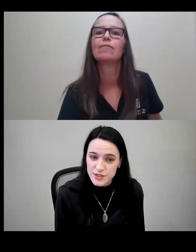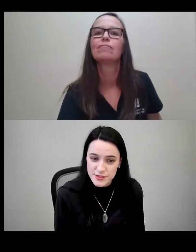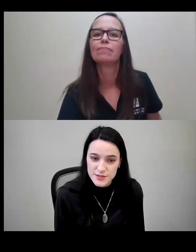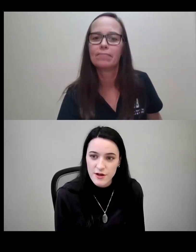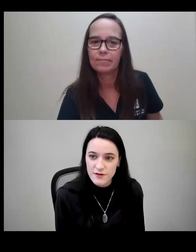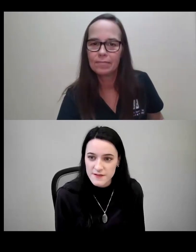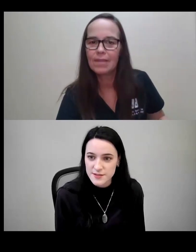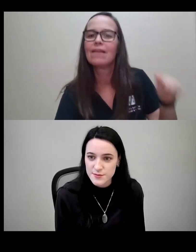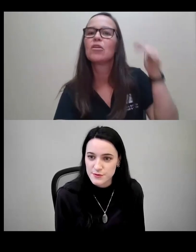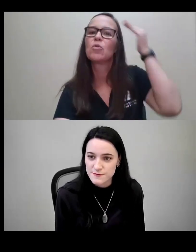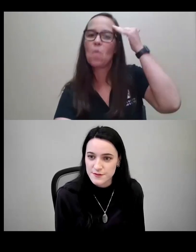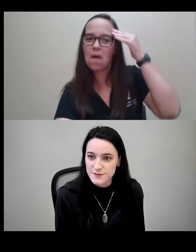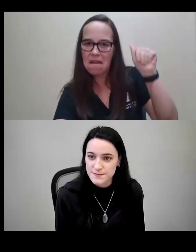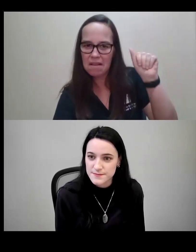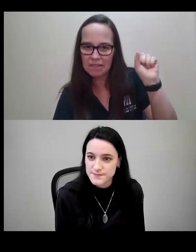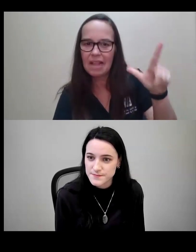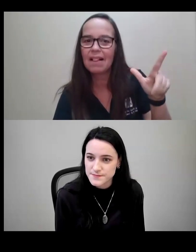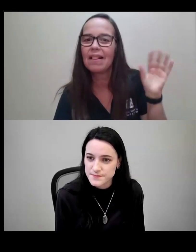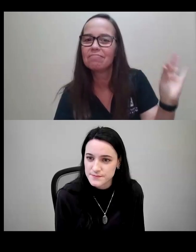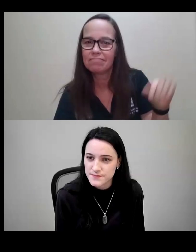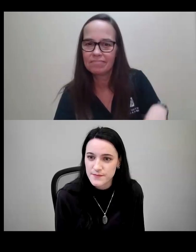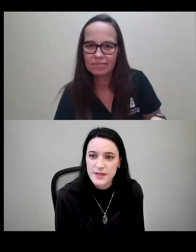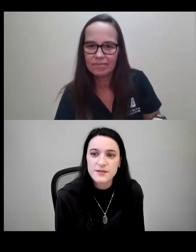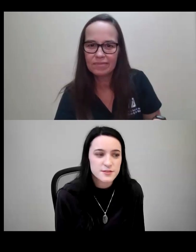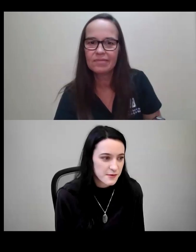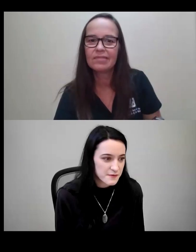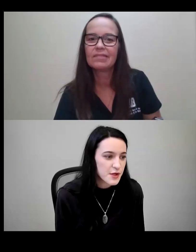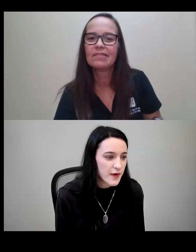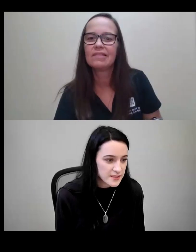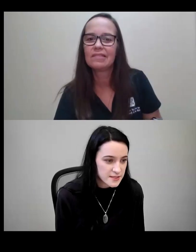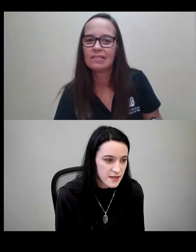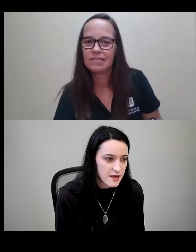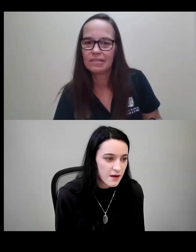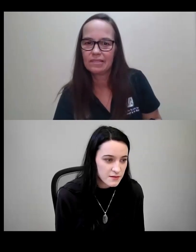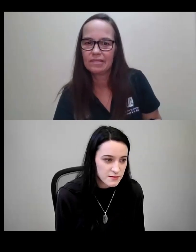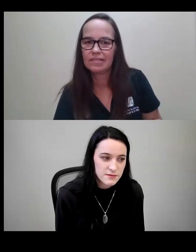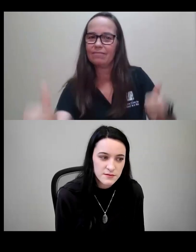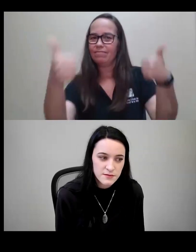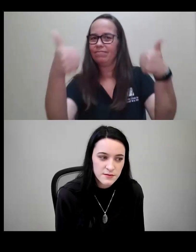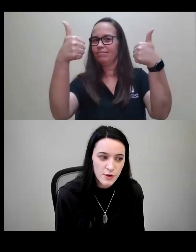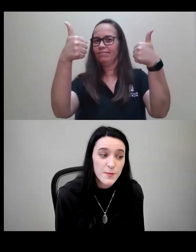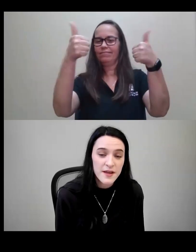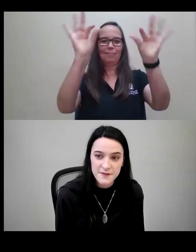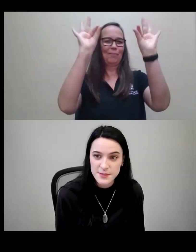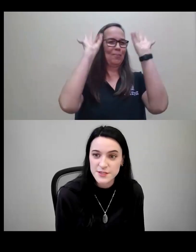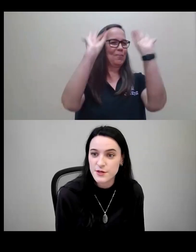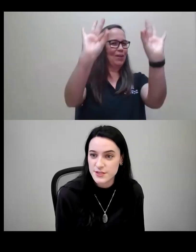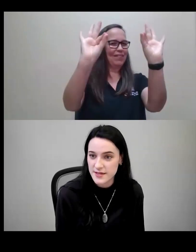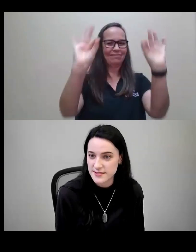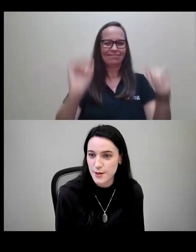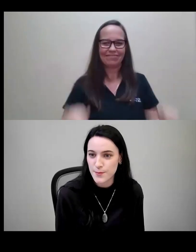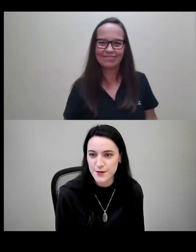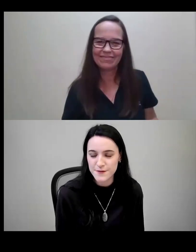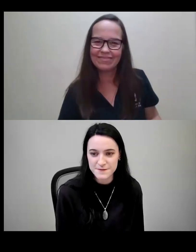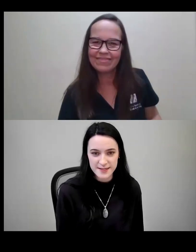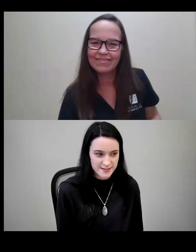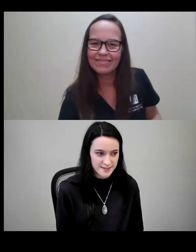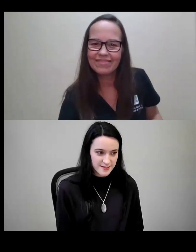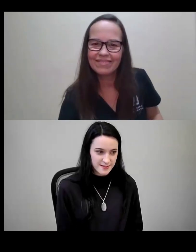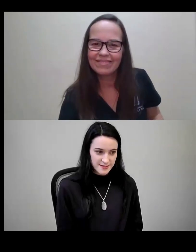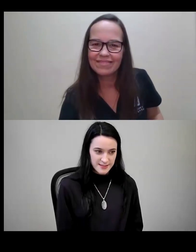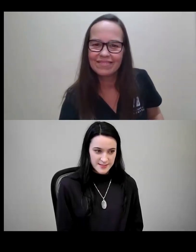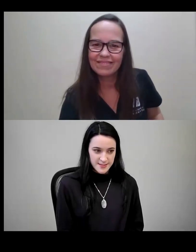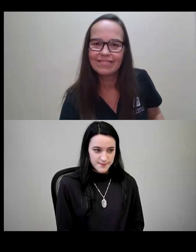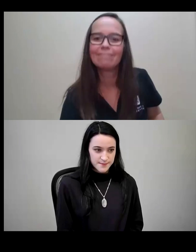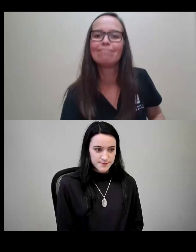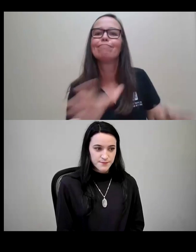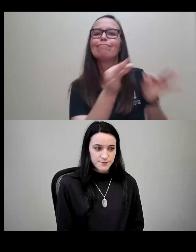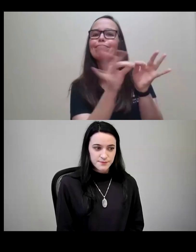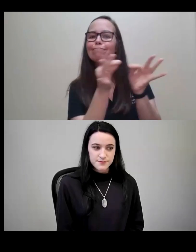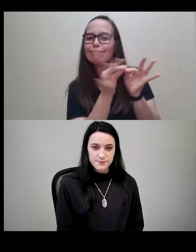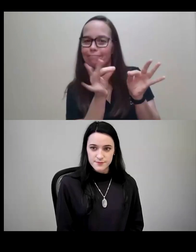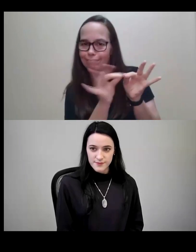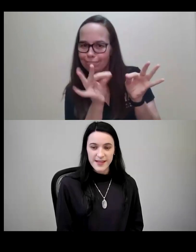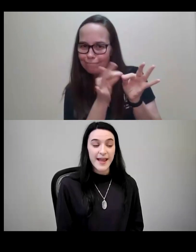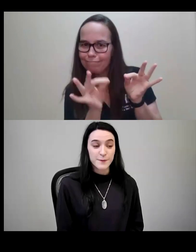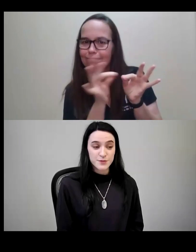gestures, all of that is beautiful. Maybe you know ASL. Met a family who knows ASL. Perfect.